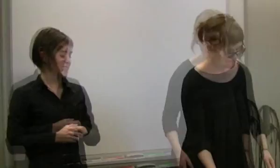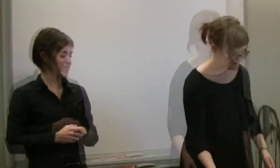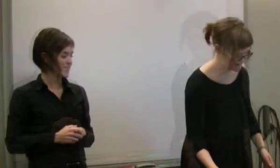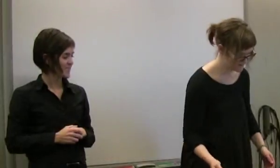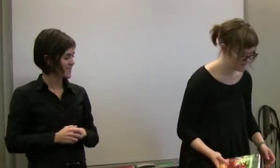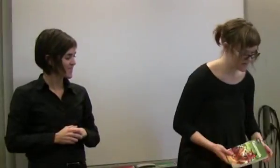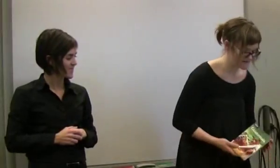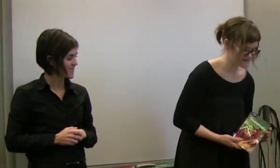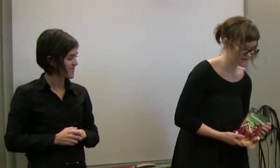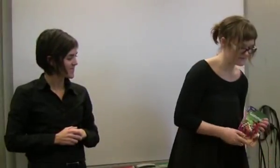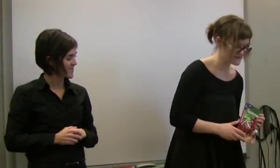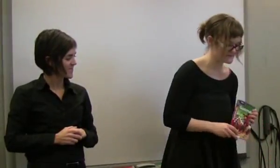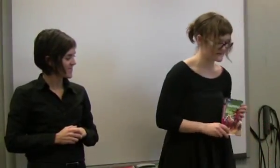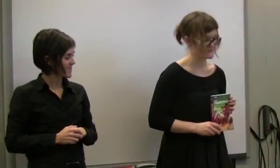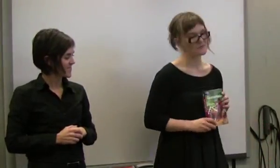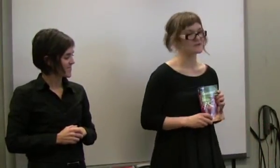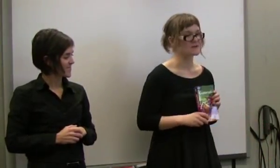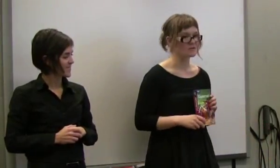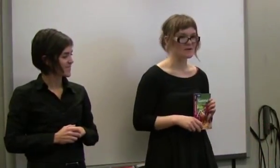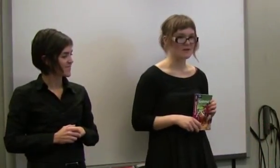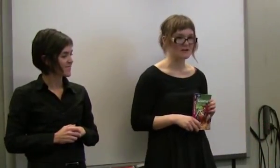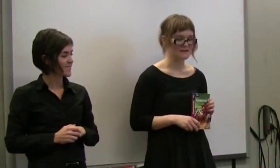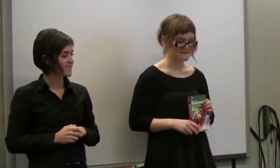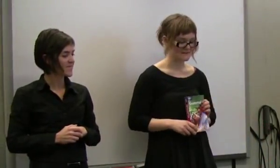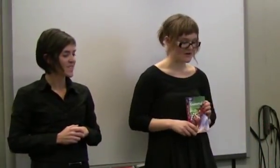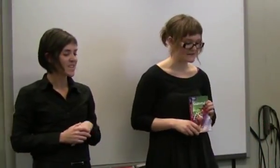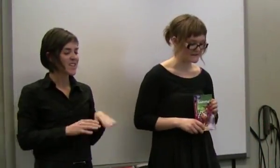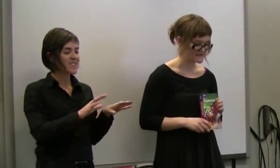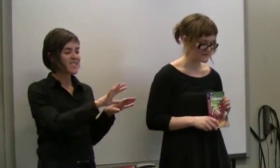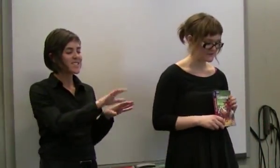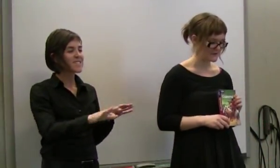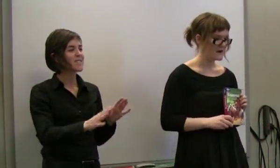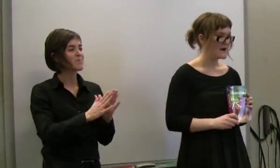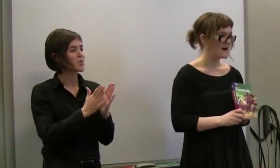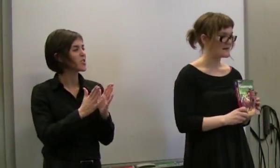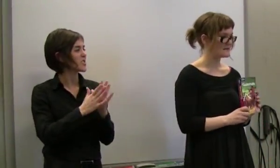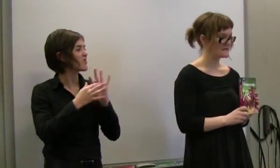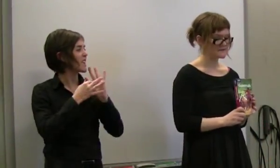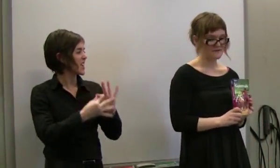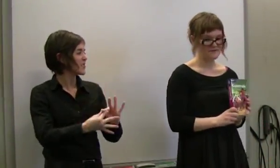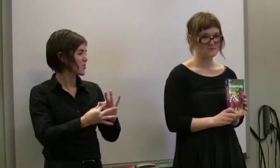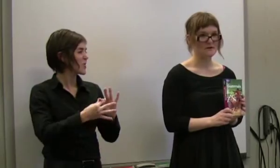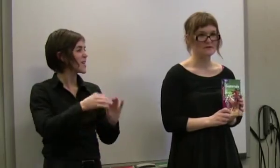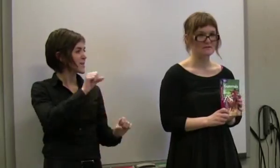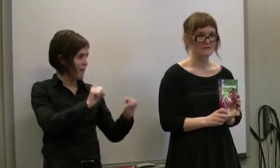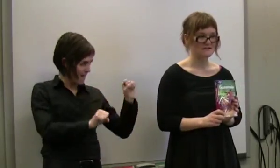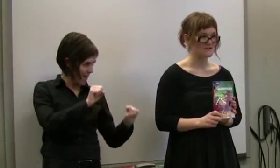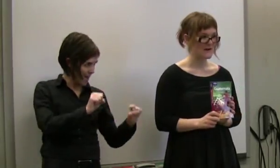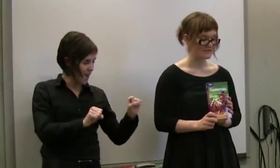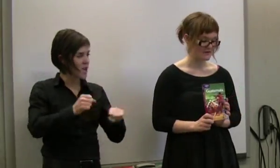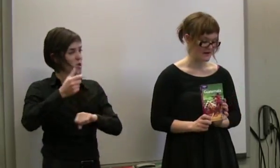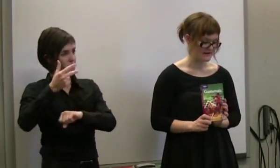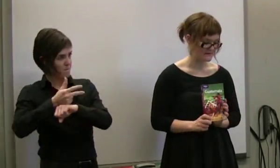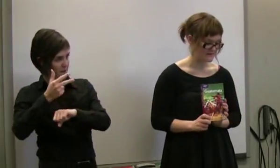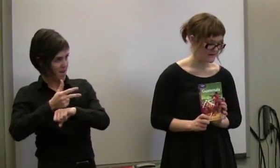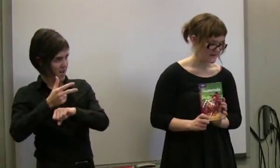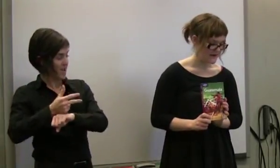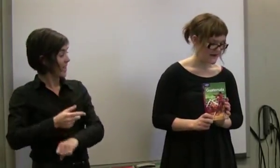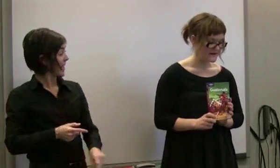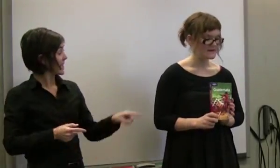I have brought in some different books on Guatemala and Somalia too.